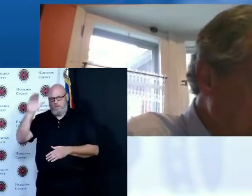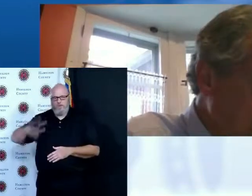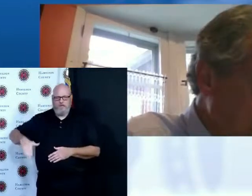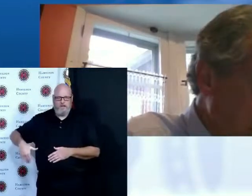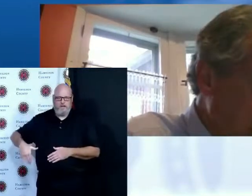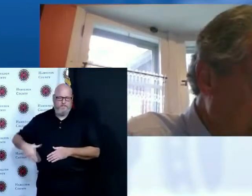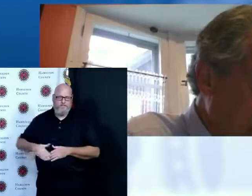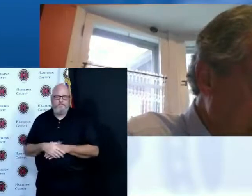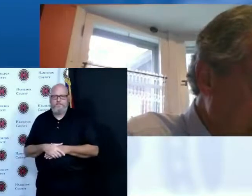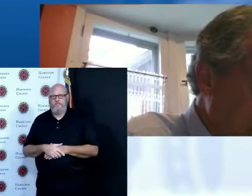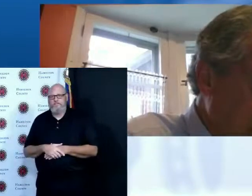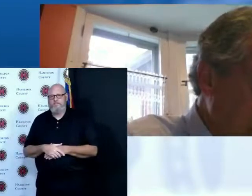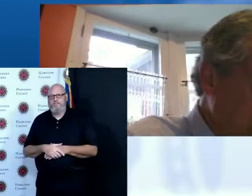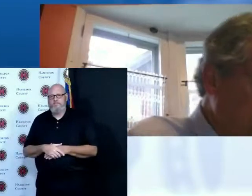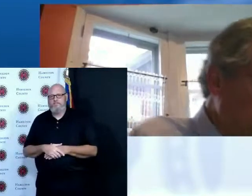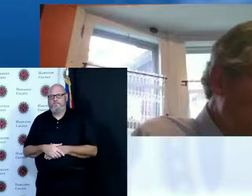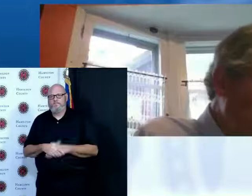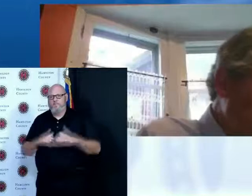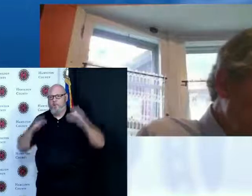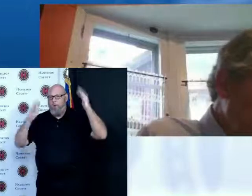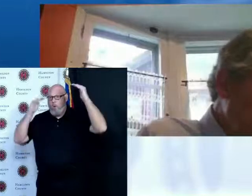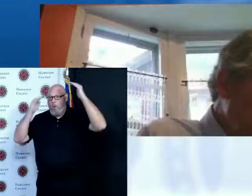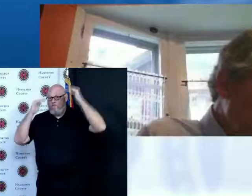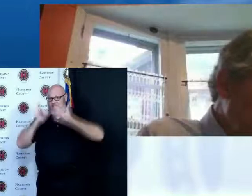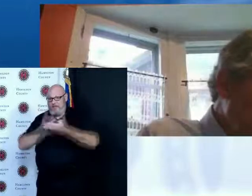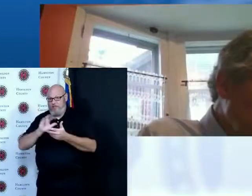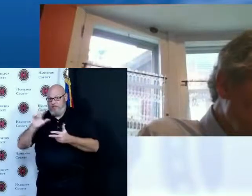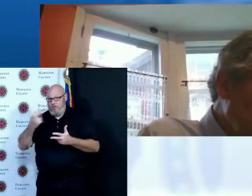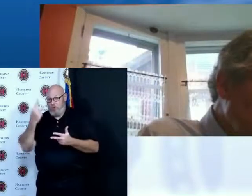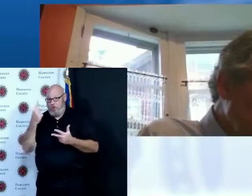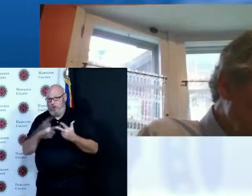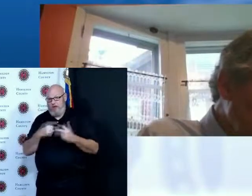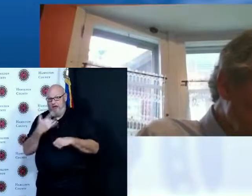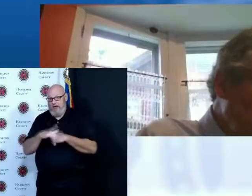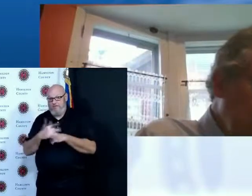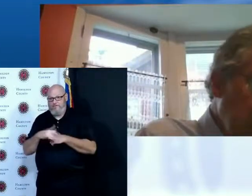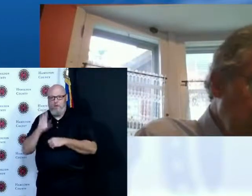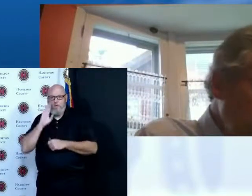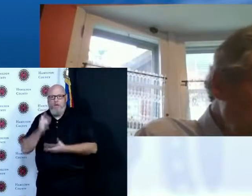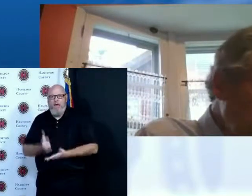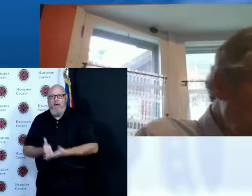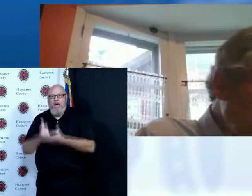increase the number of doses available nationwide and within our community so I think we'll still